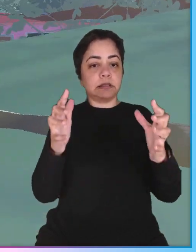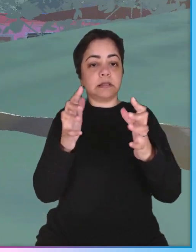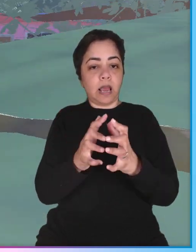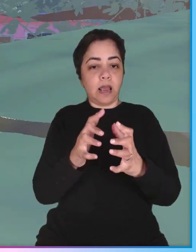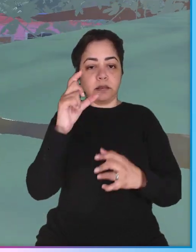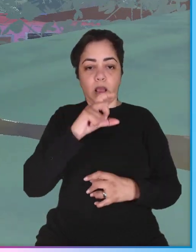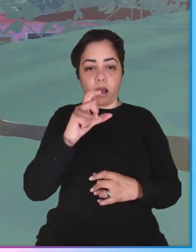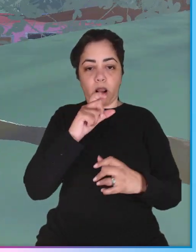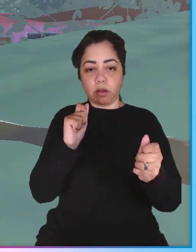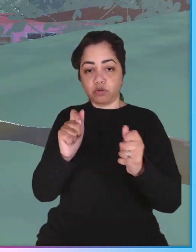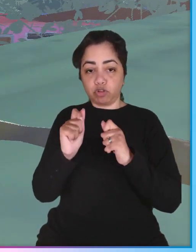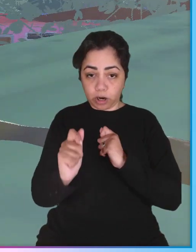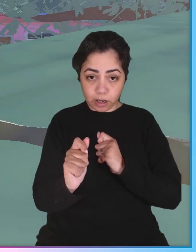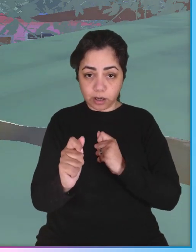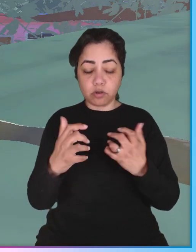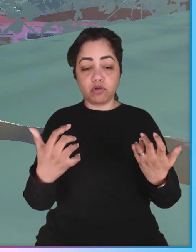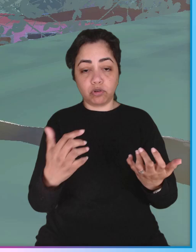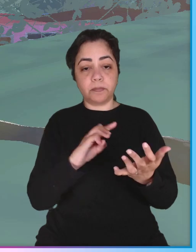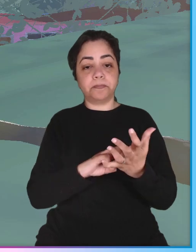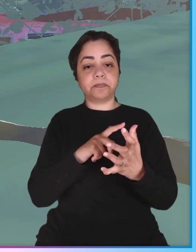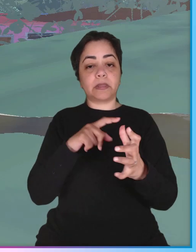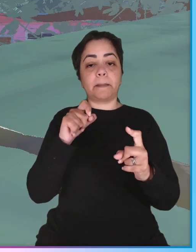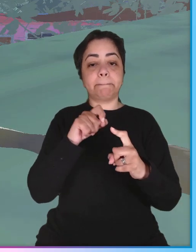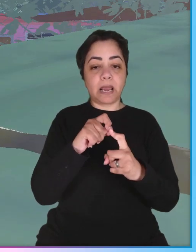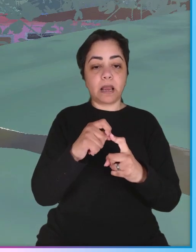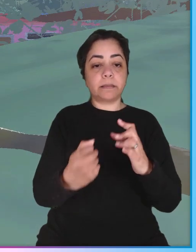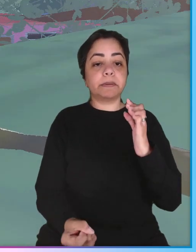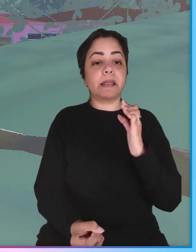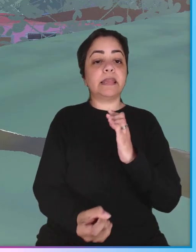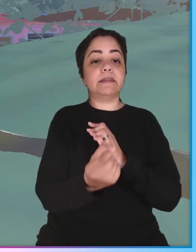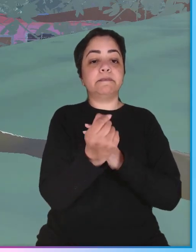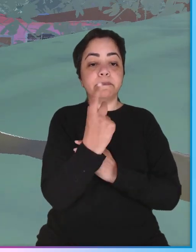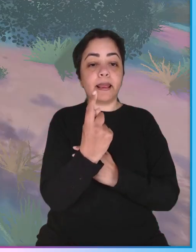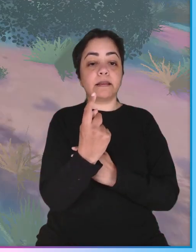I am designing the game to be as accessible as I can with my current resources